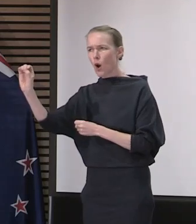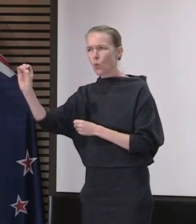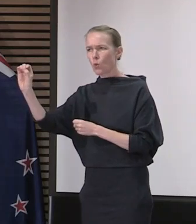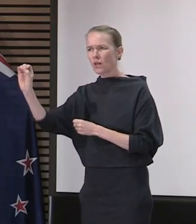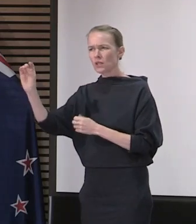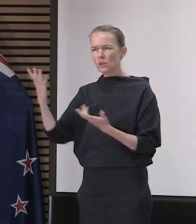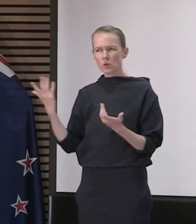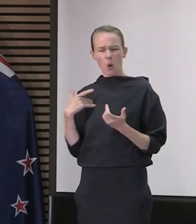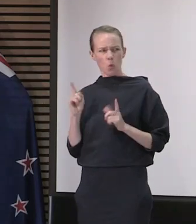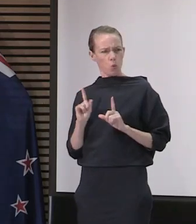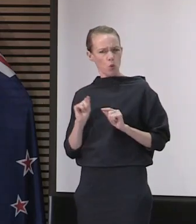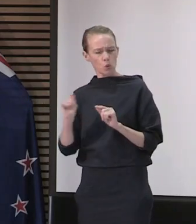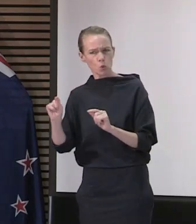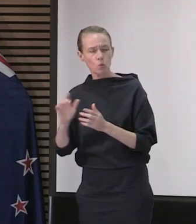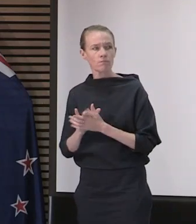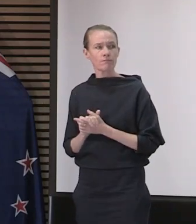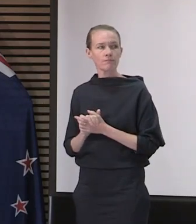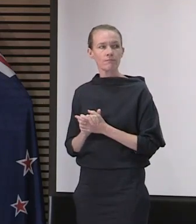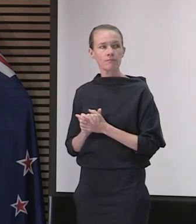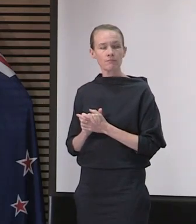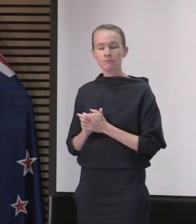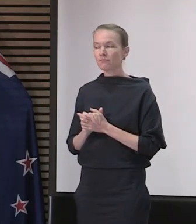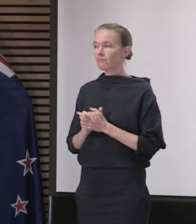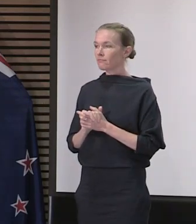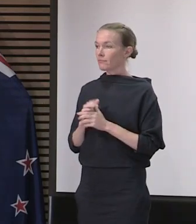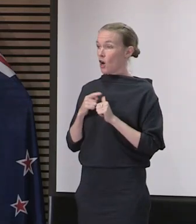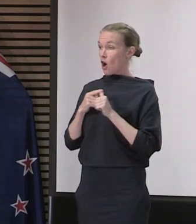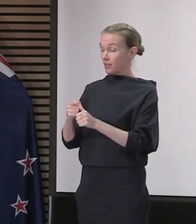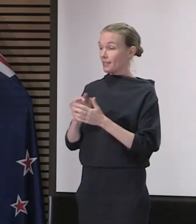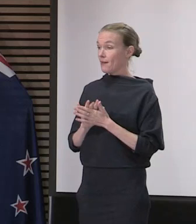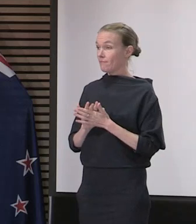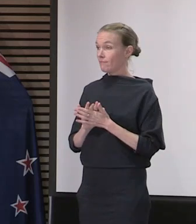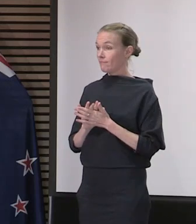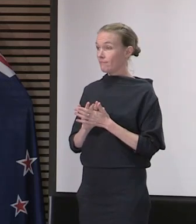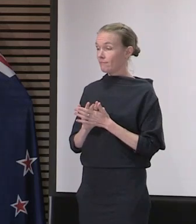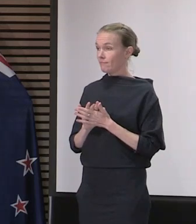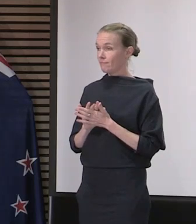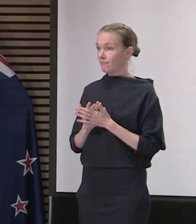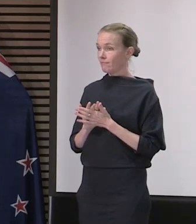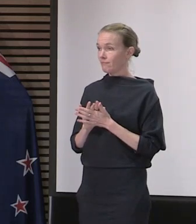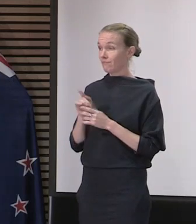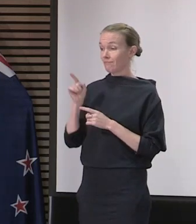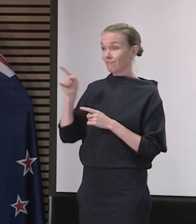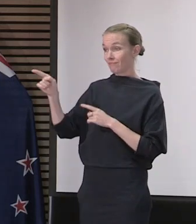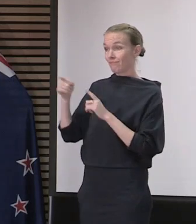Two things. First of all, we were communicating on the day that this was found on the local public health officer